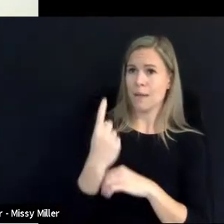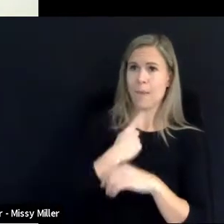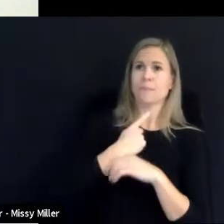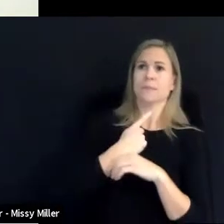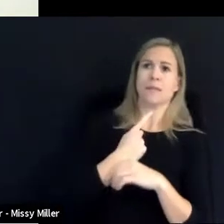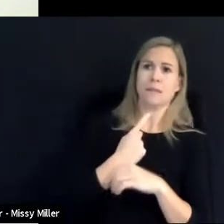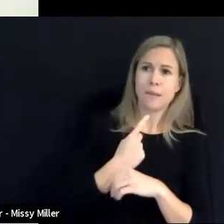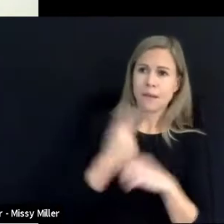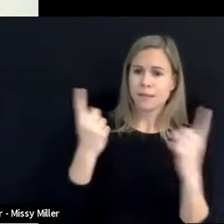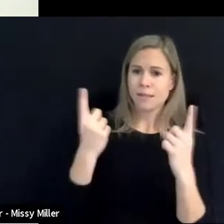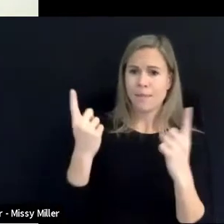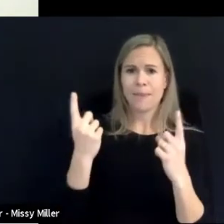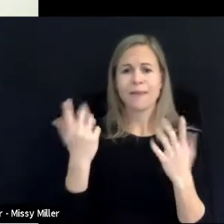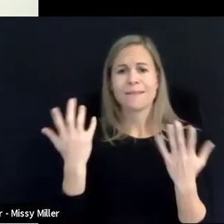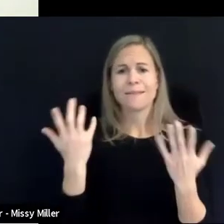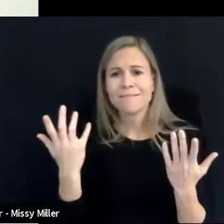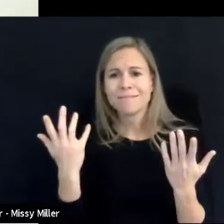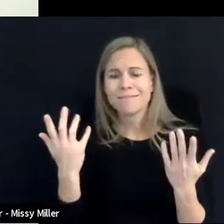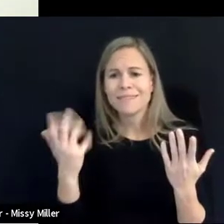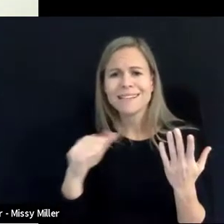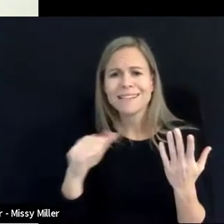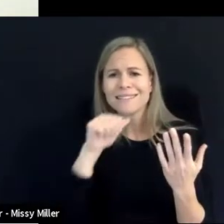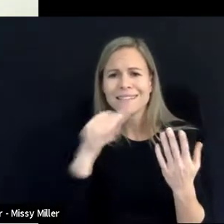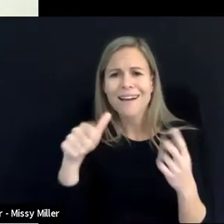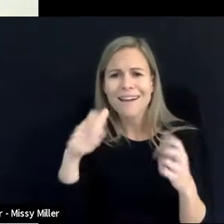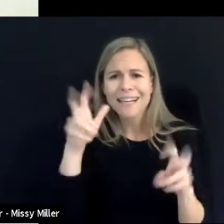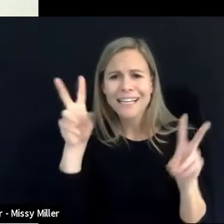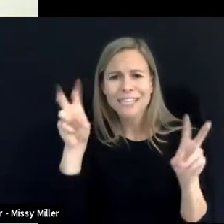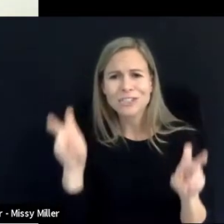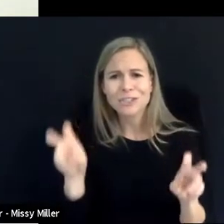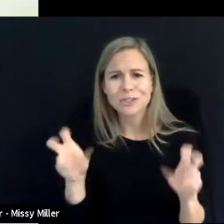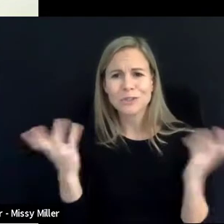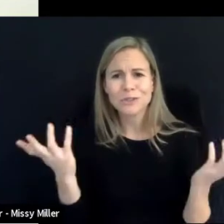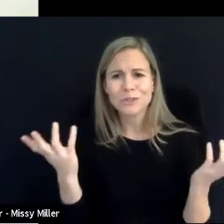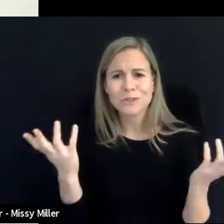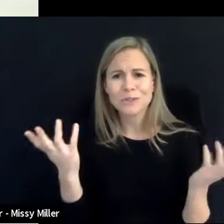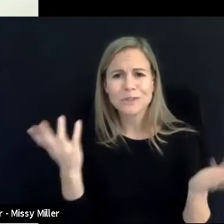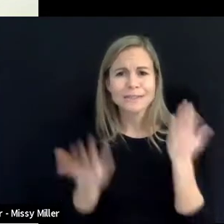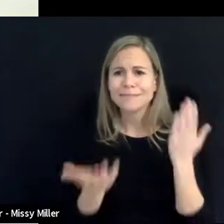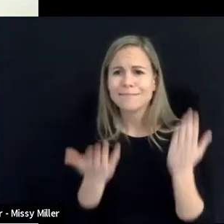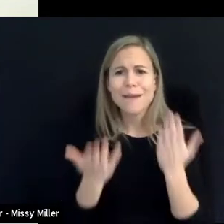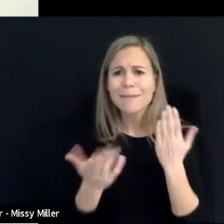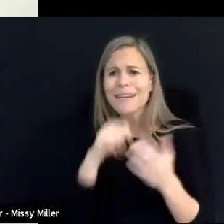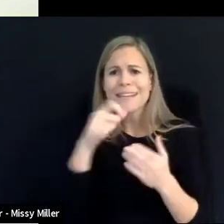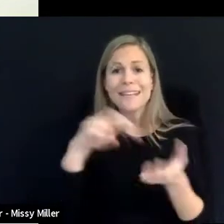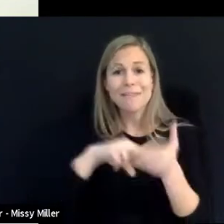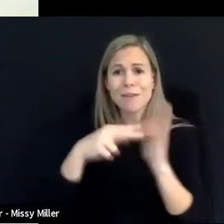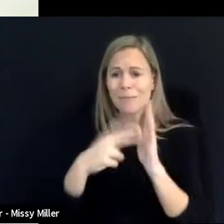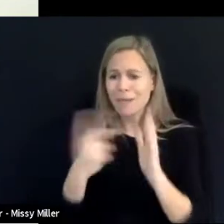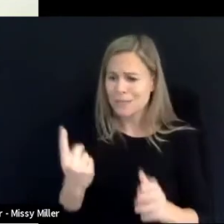that that's not an issue, right? It's probably not even intentional. And if it wasn't intentional,